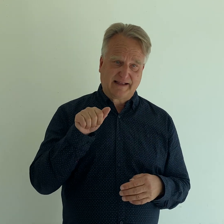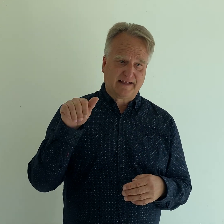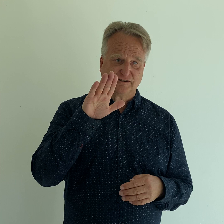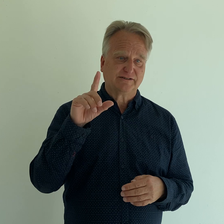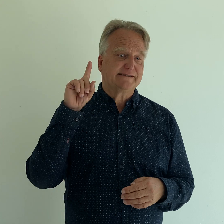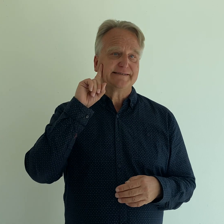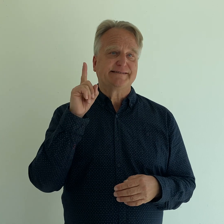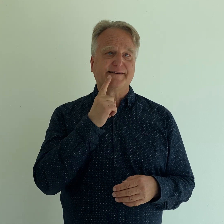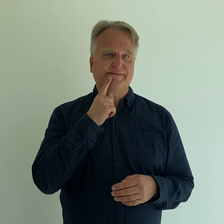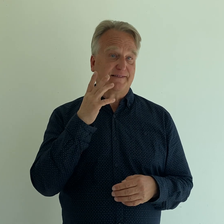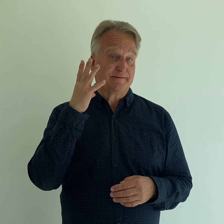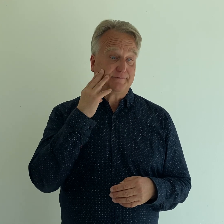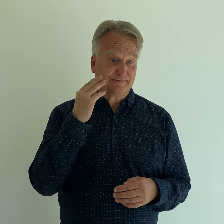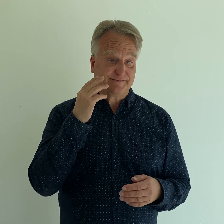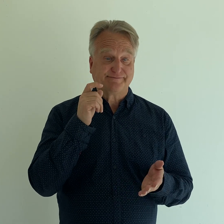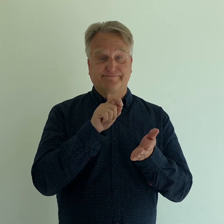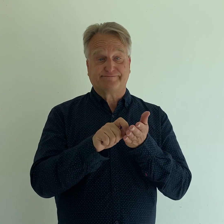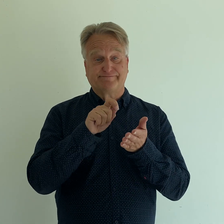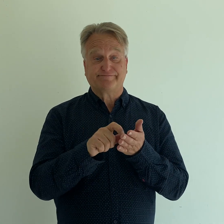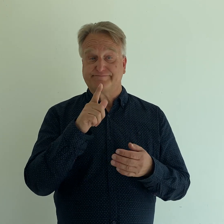the Asian Deaf experience prepared by